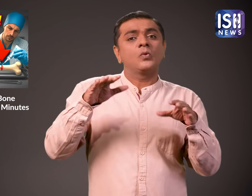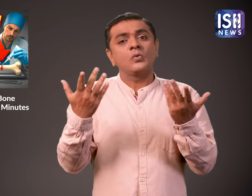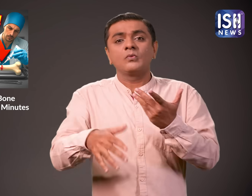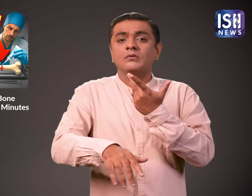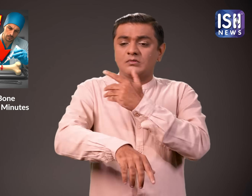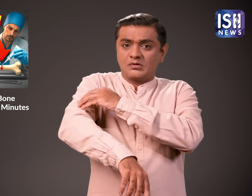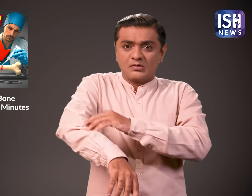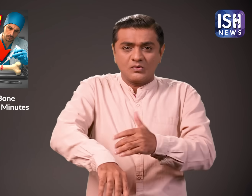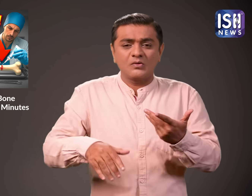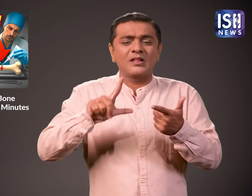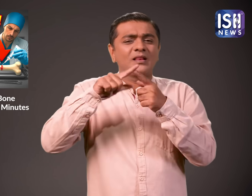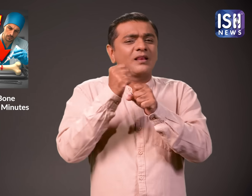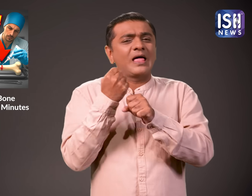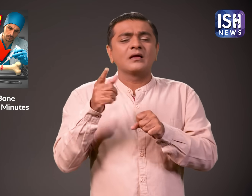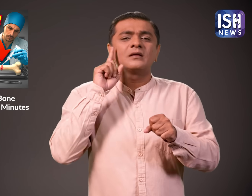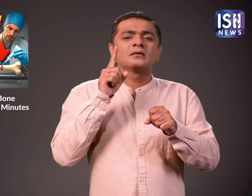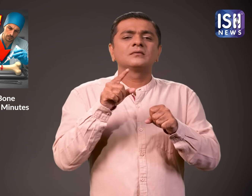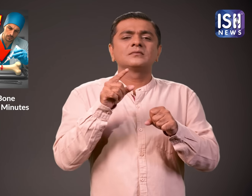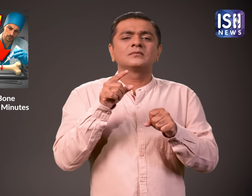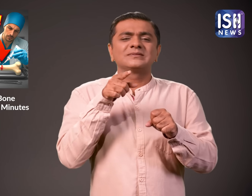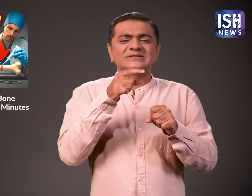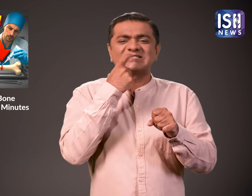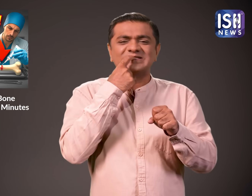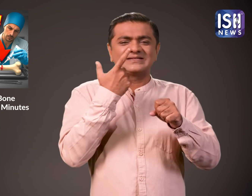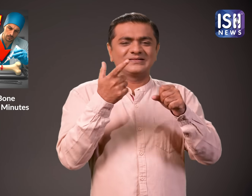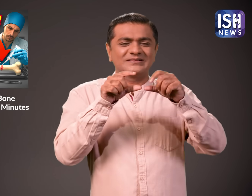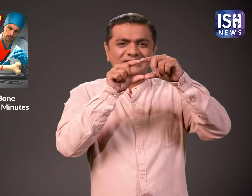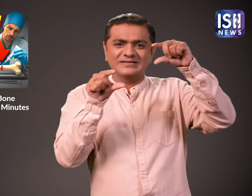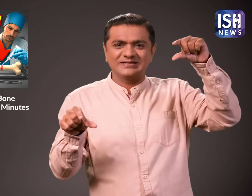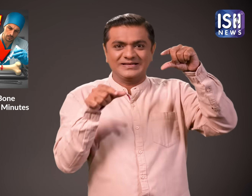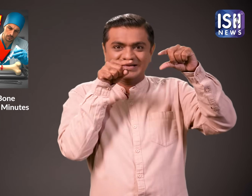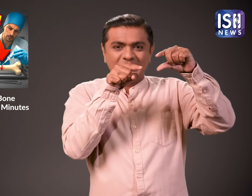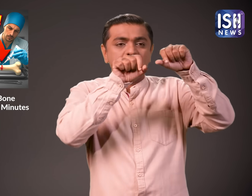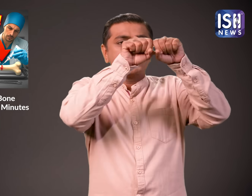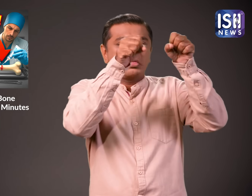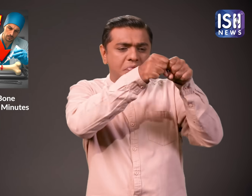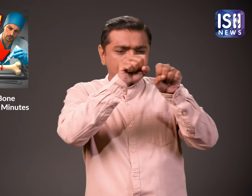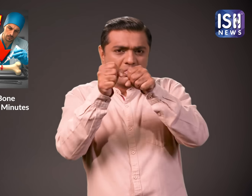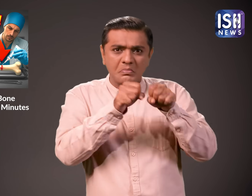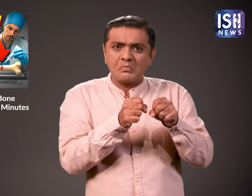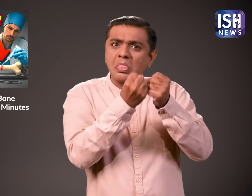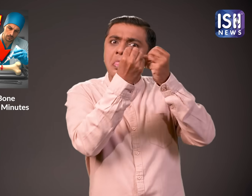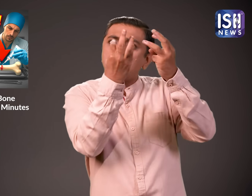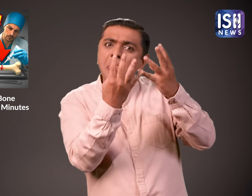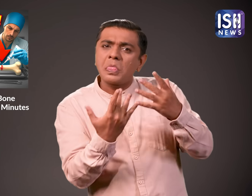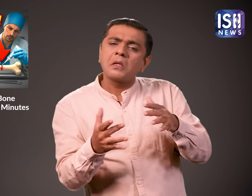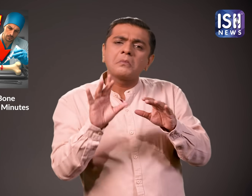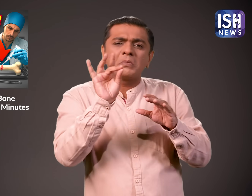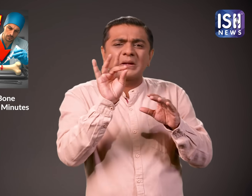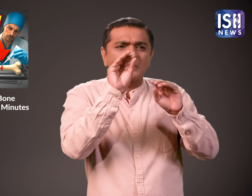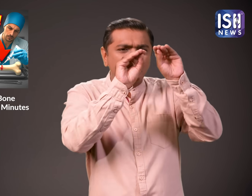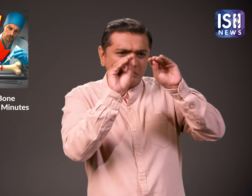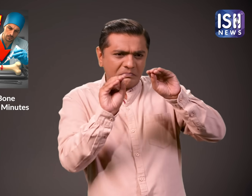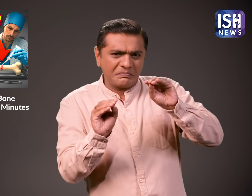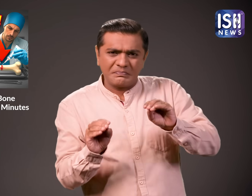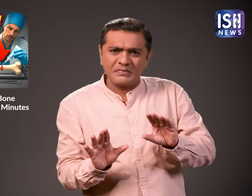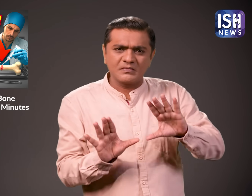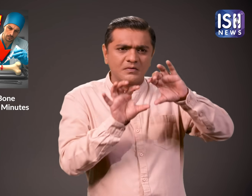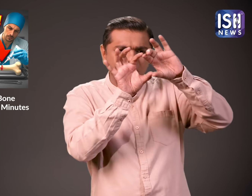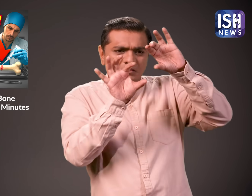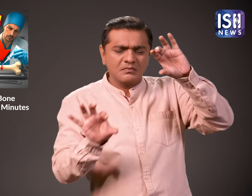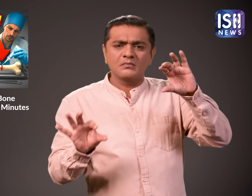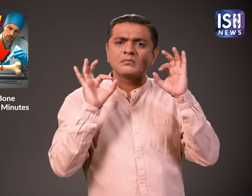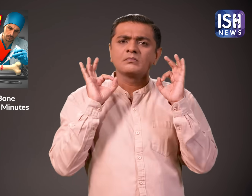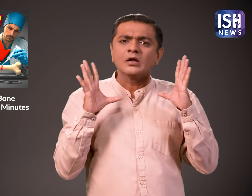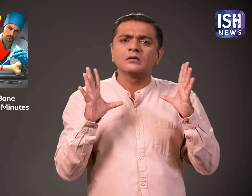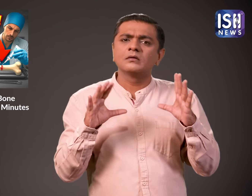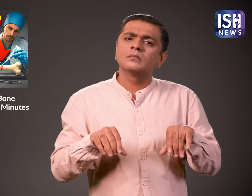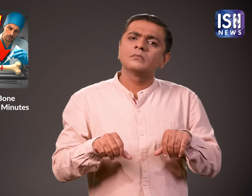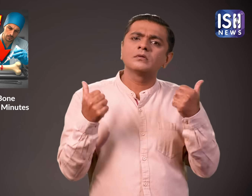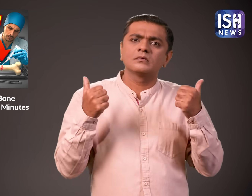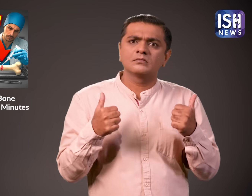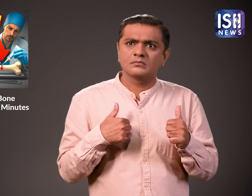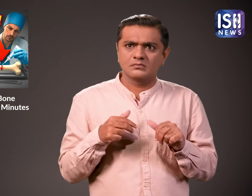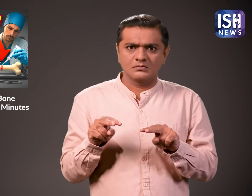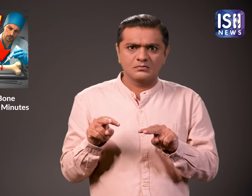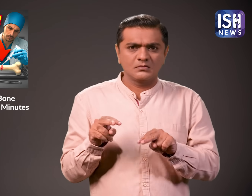Interestingly, this glue is capable of healing several fractures in different parts of the body.